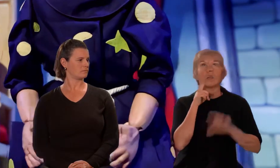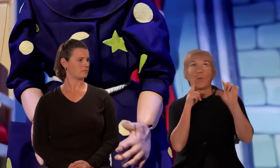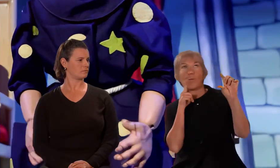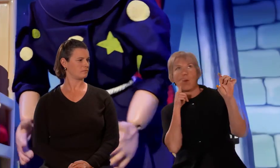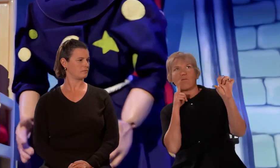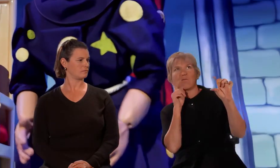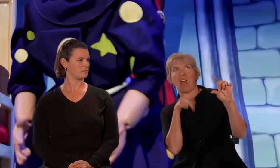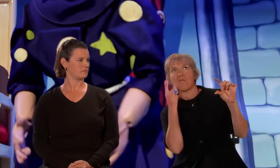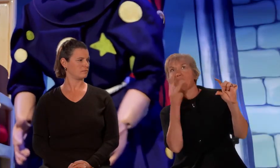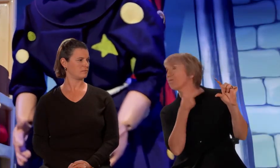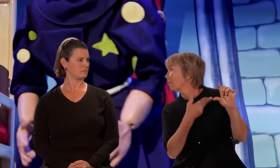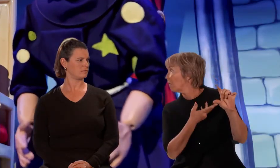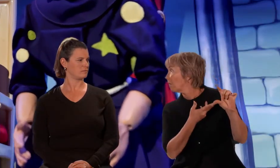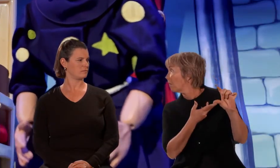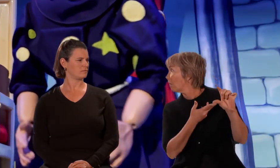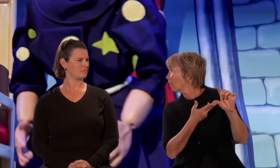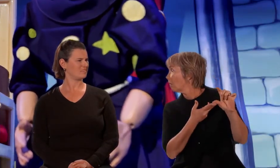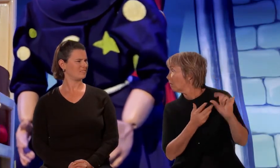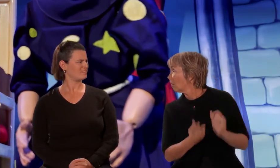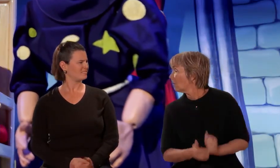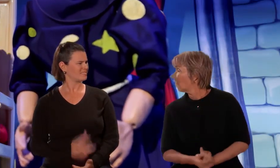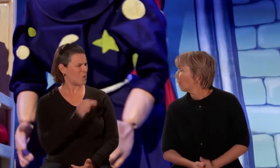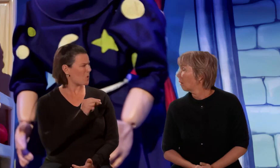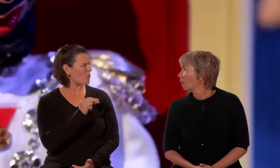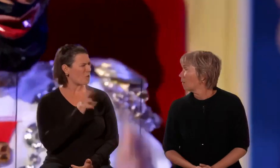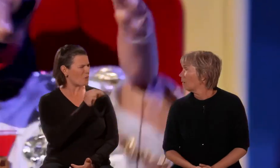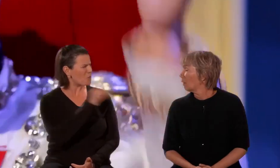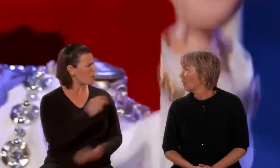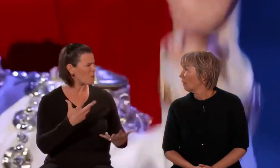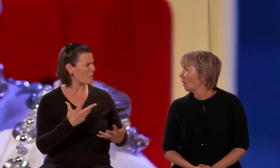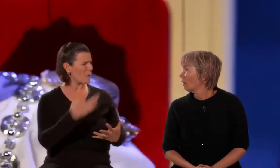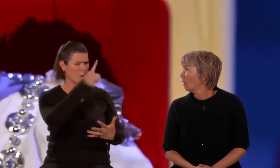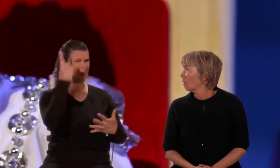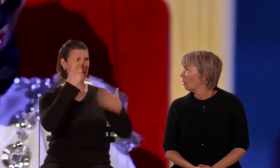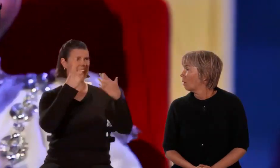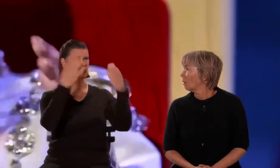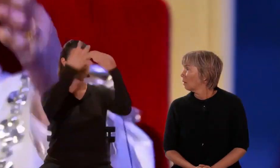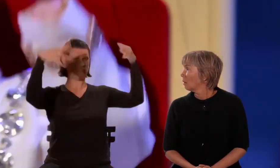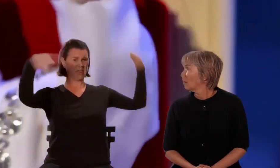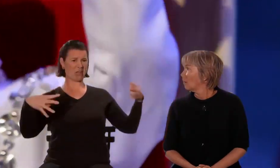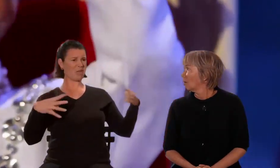[King] No, no, no! Black velvet curtains would keep out the air.